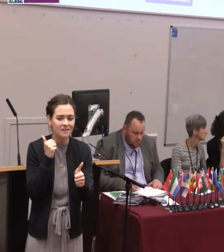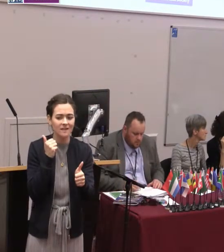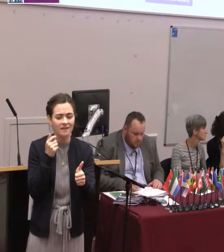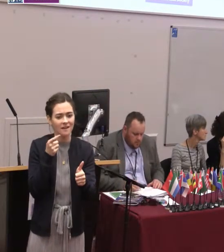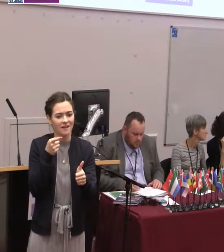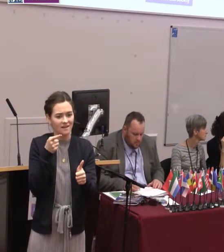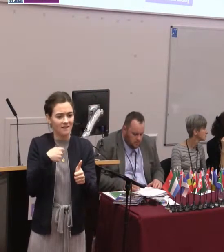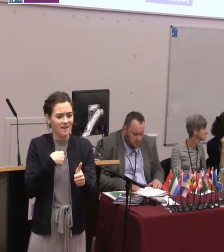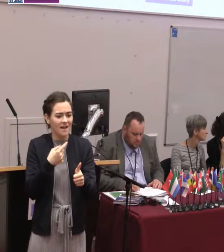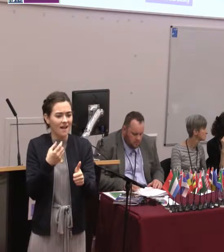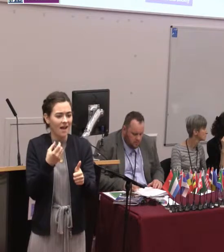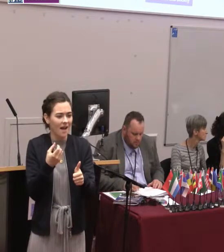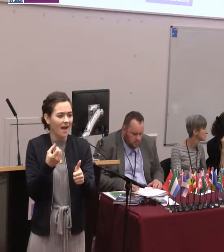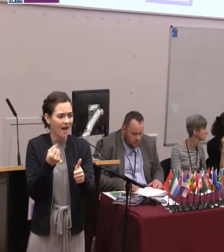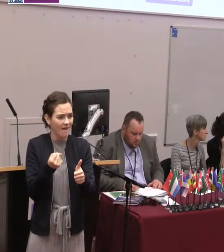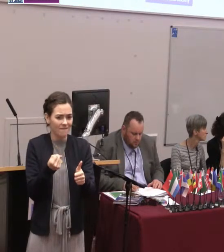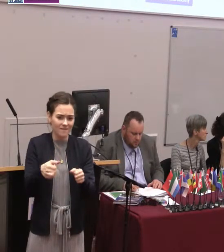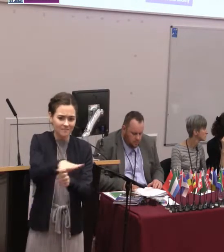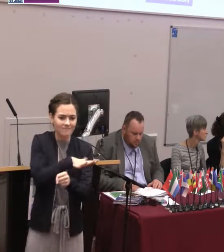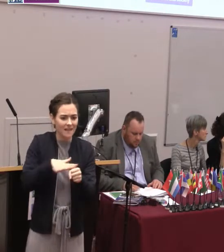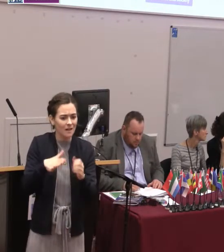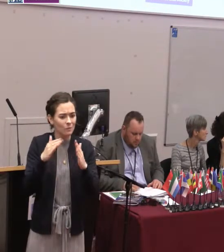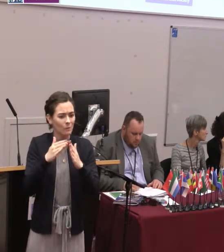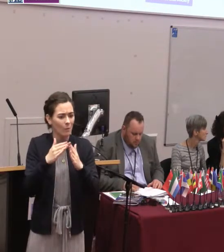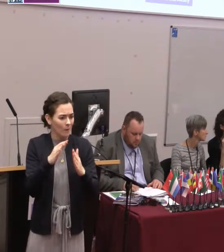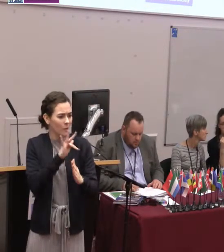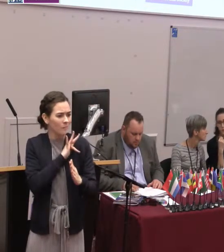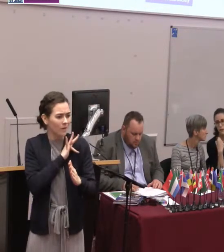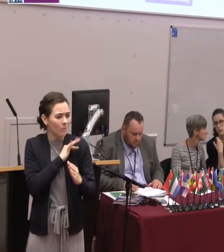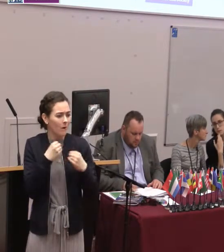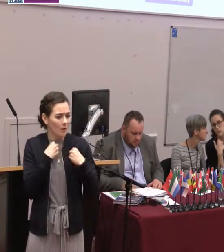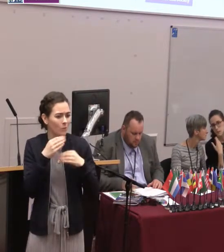And I have a person to call my own, Linda. My wife.